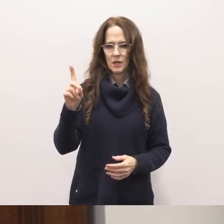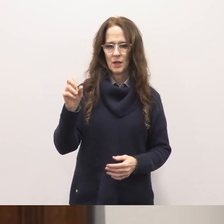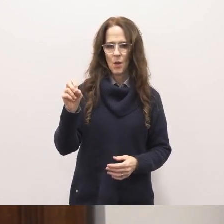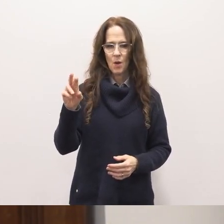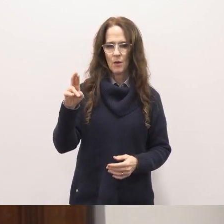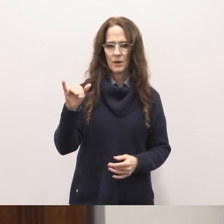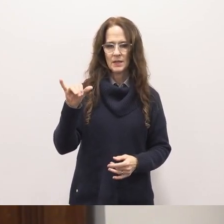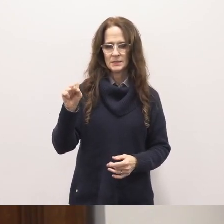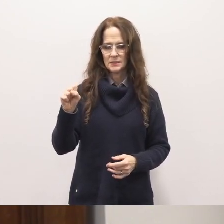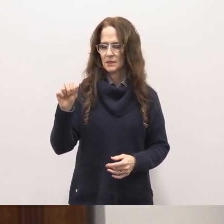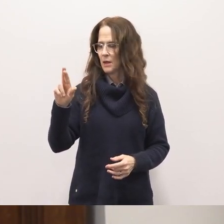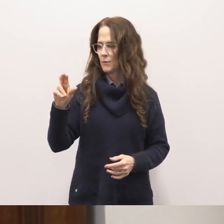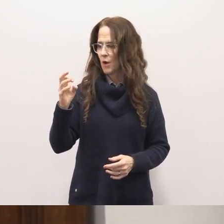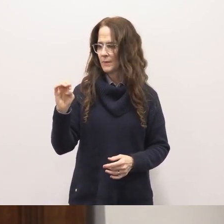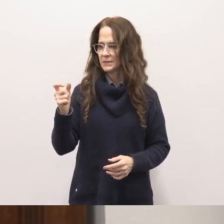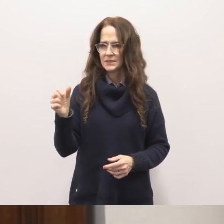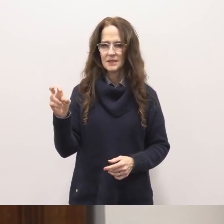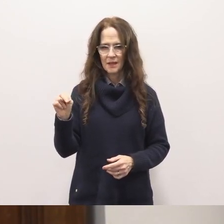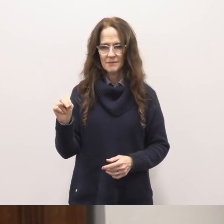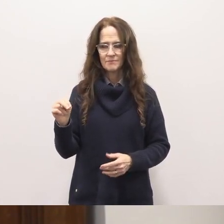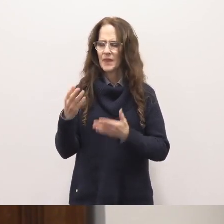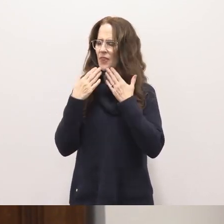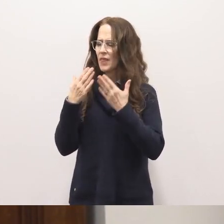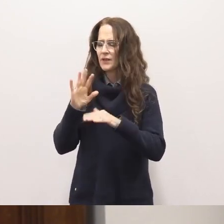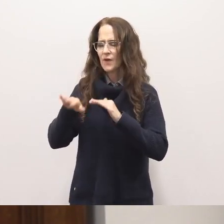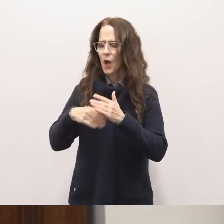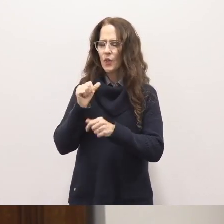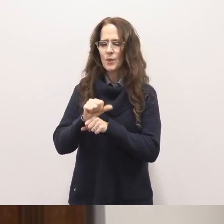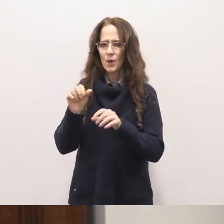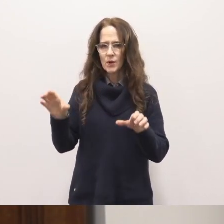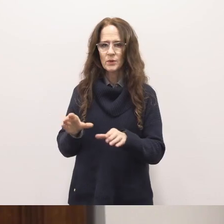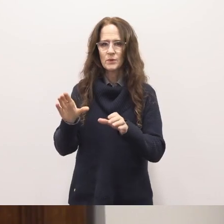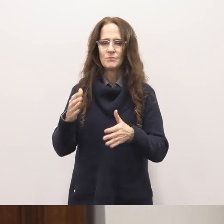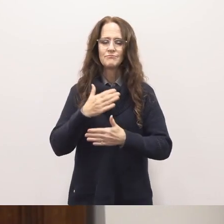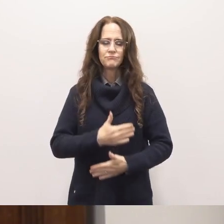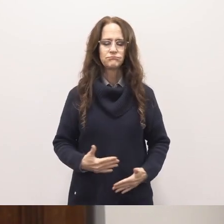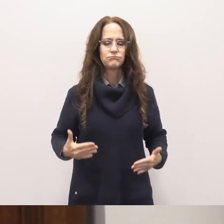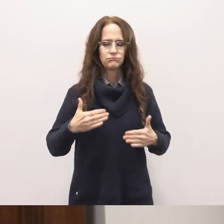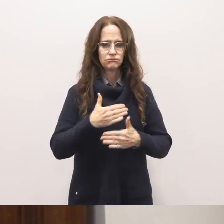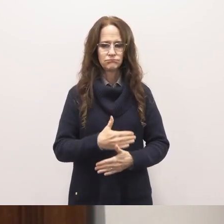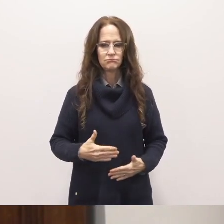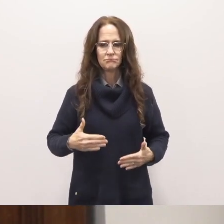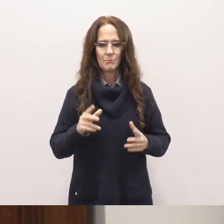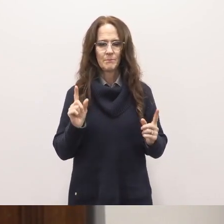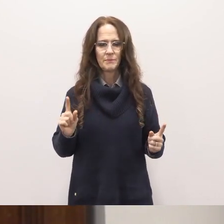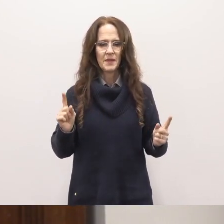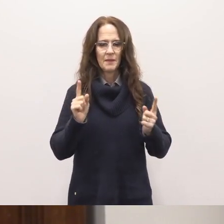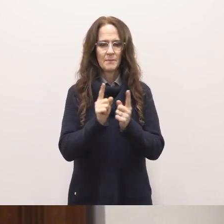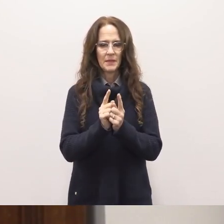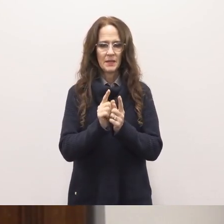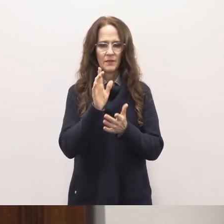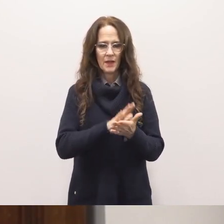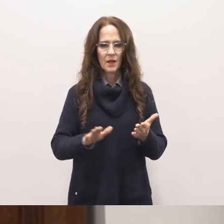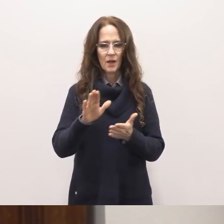that she does, and it was such a pleasure to meet the college aides...